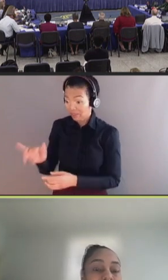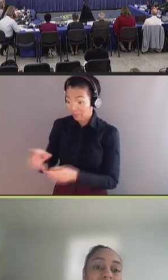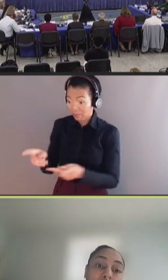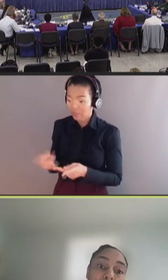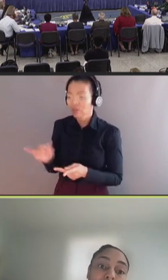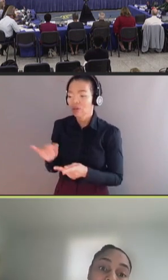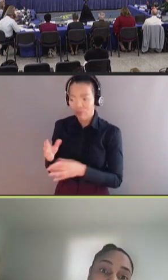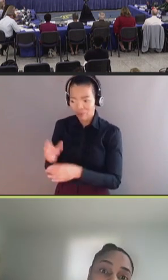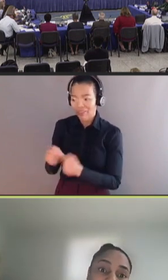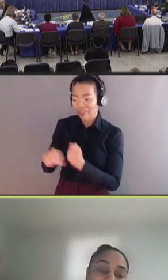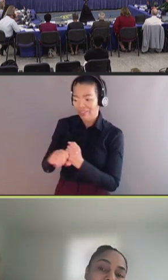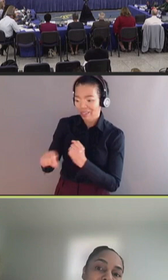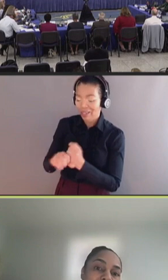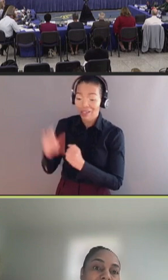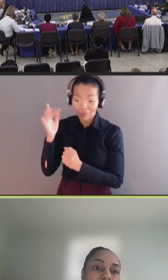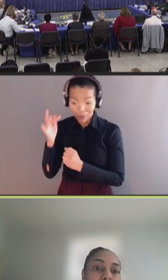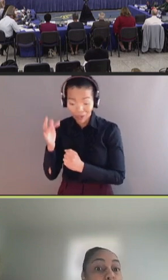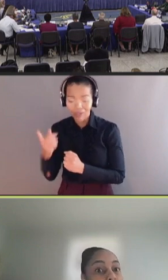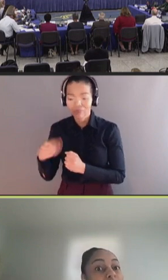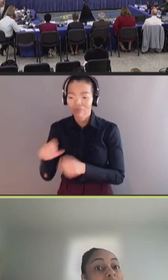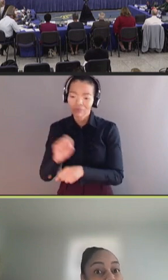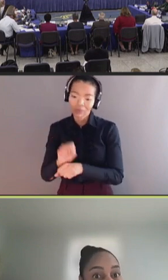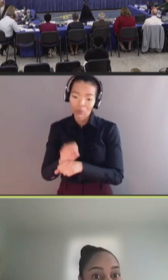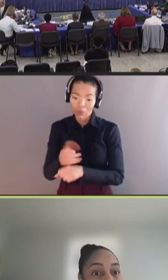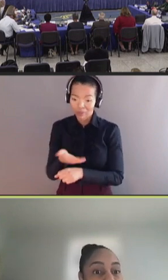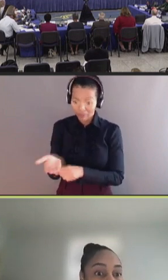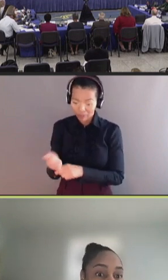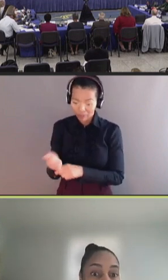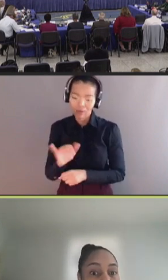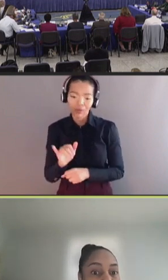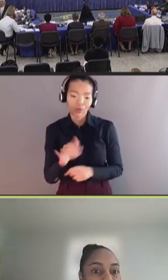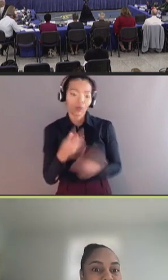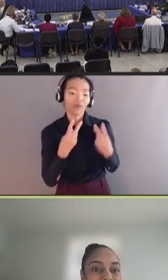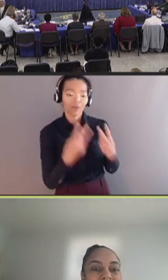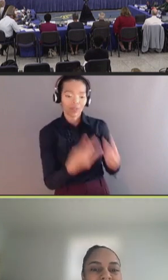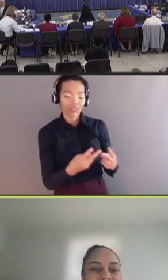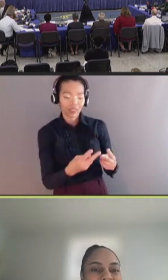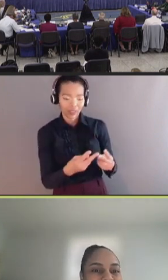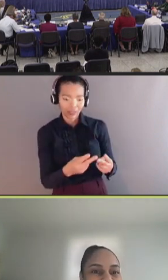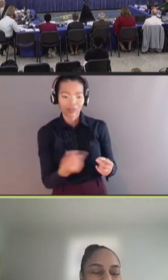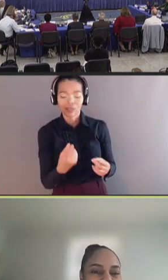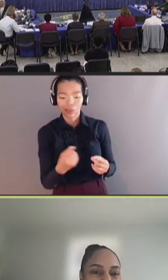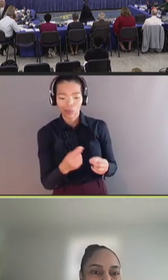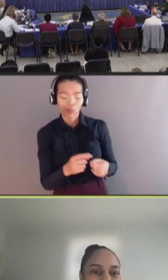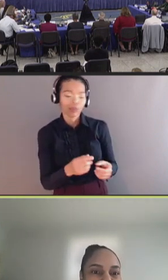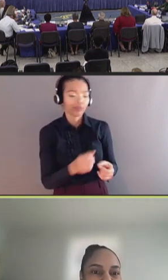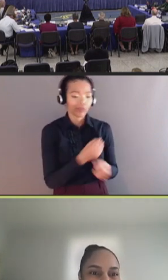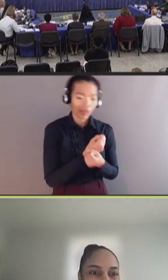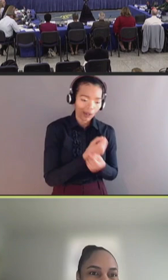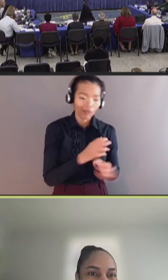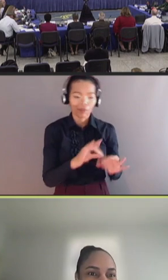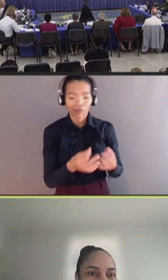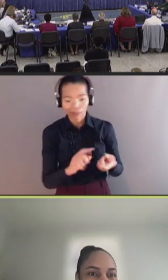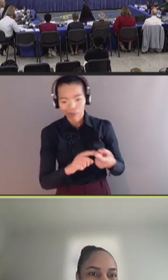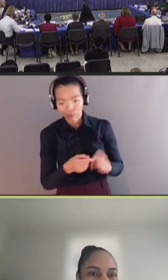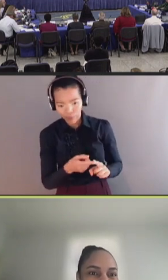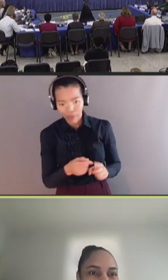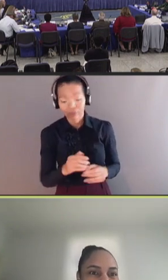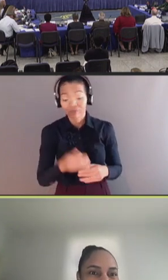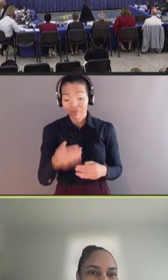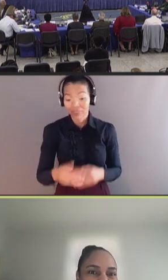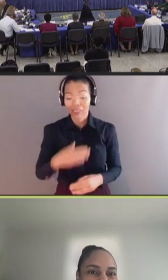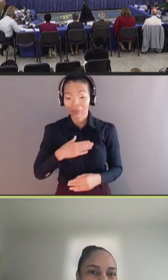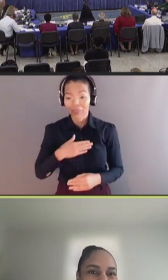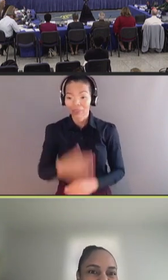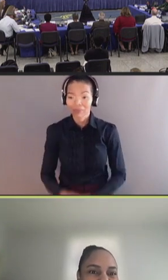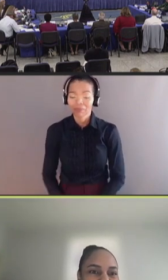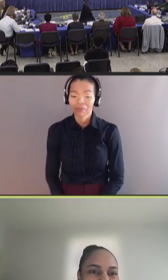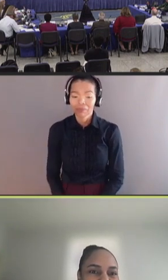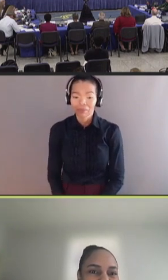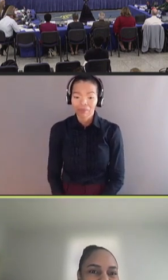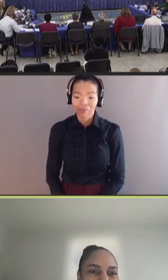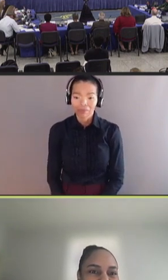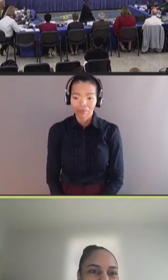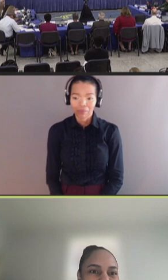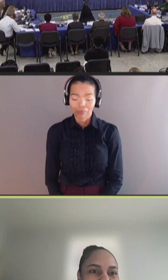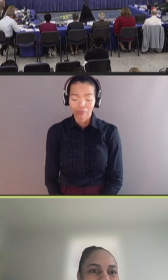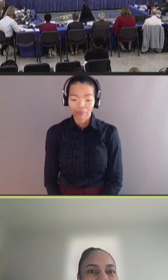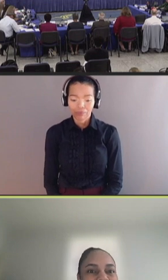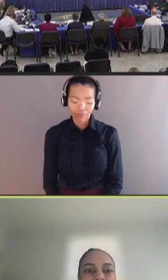they either work there or are visiting a loved one there. Next slide, please. Thank you.